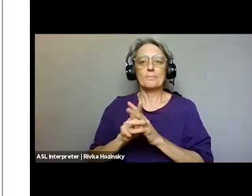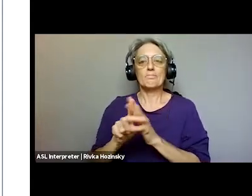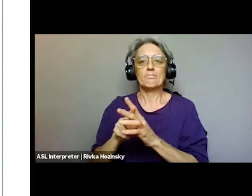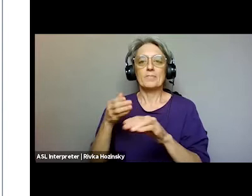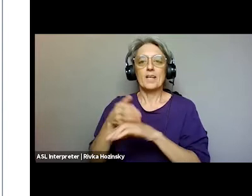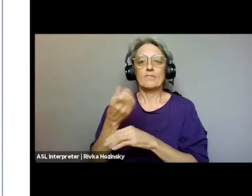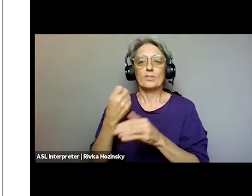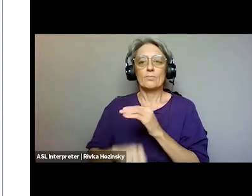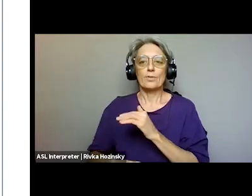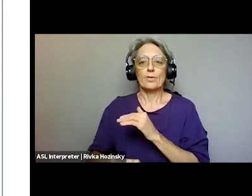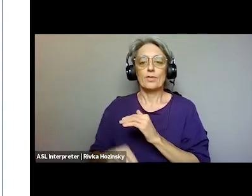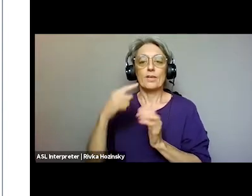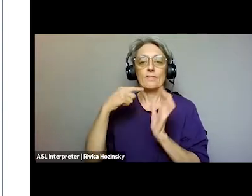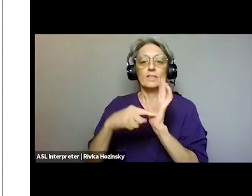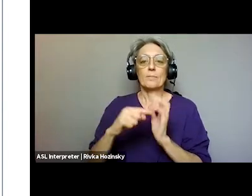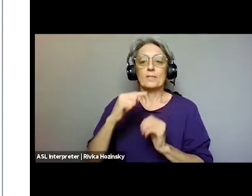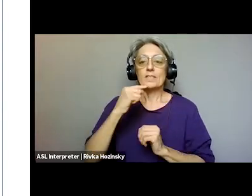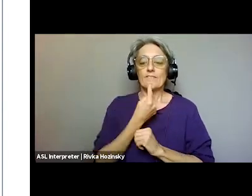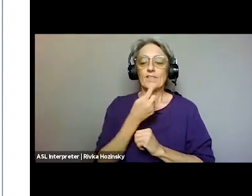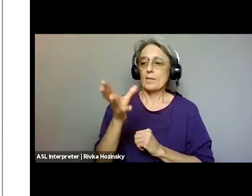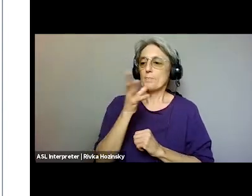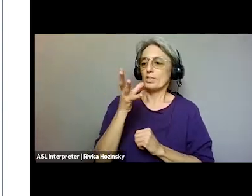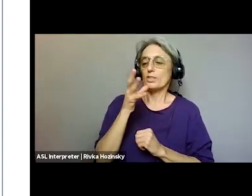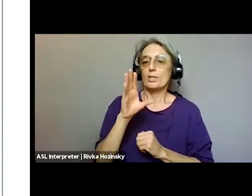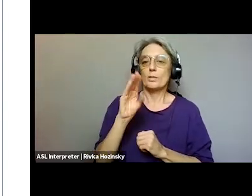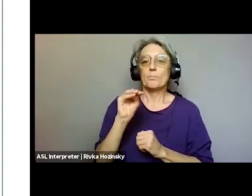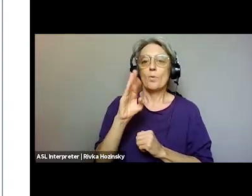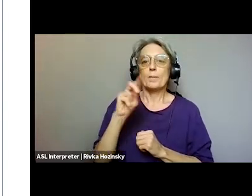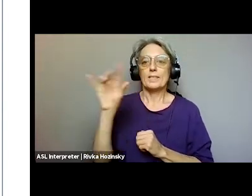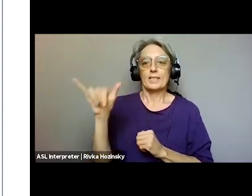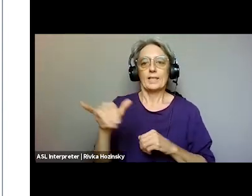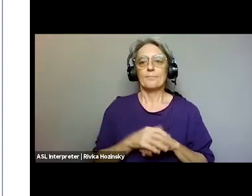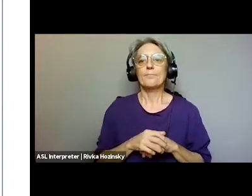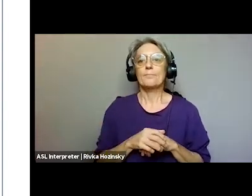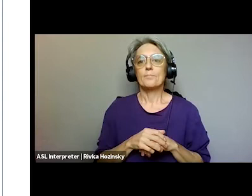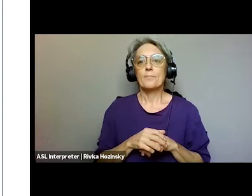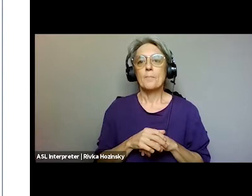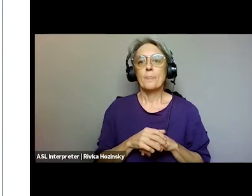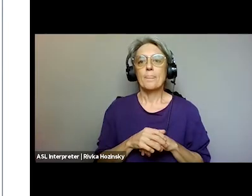maternal morbidity which is a sort of composite indicator of what you might call life-threatening